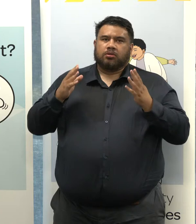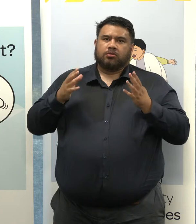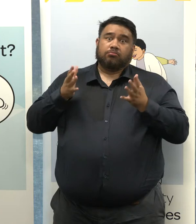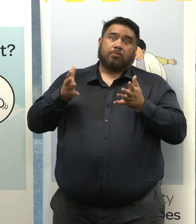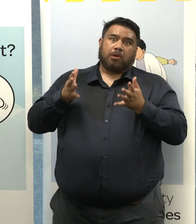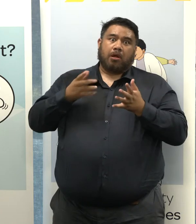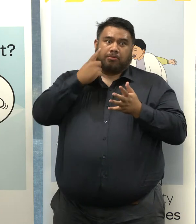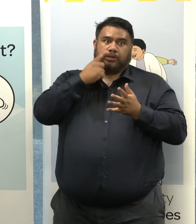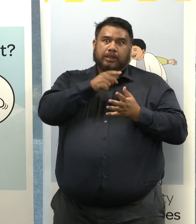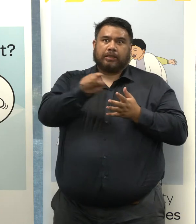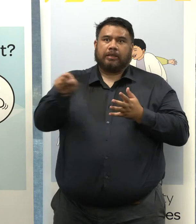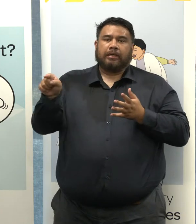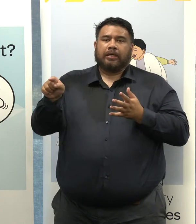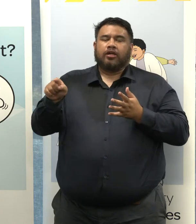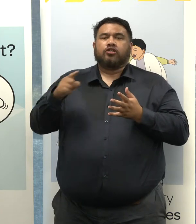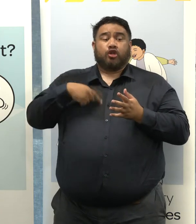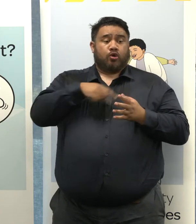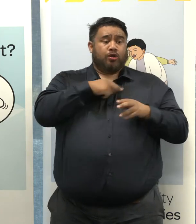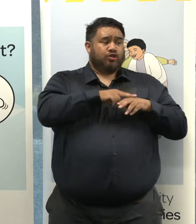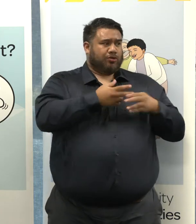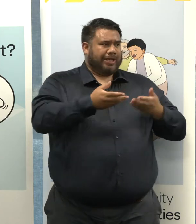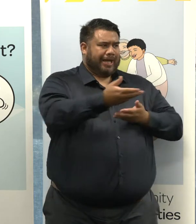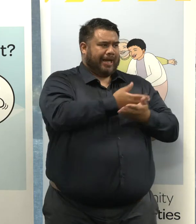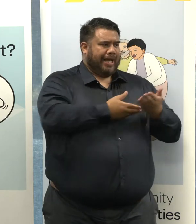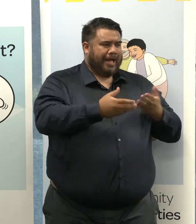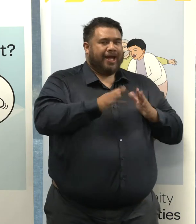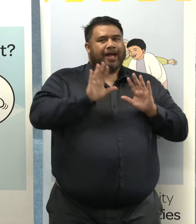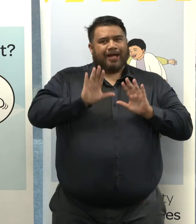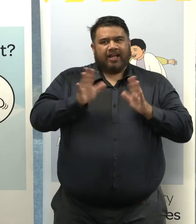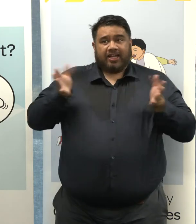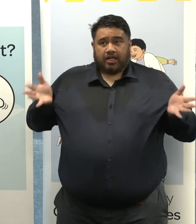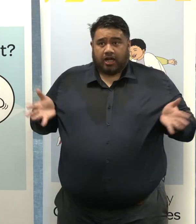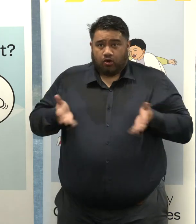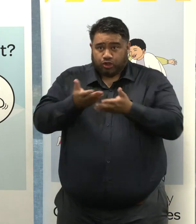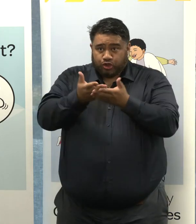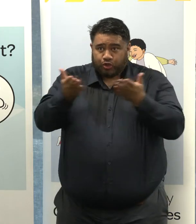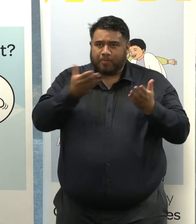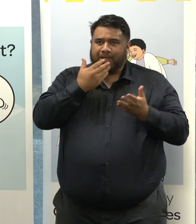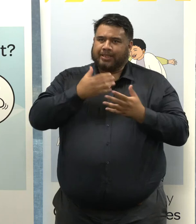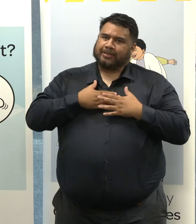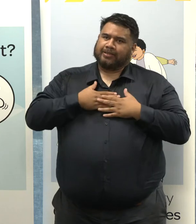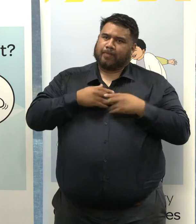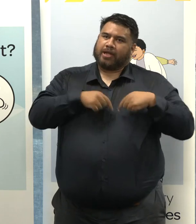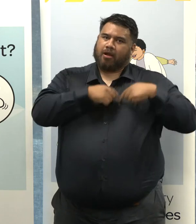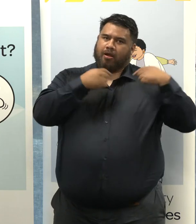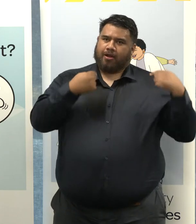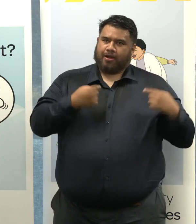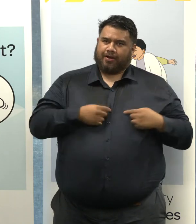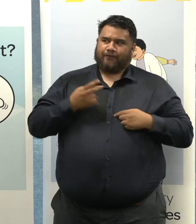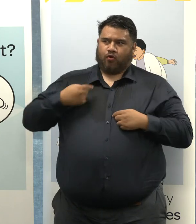end up with a lot of anxiety and therefore people's emotions might flare - to put it